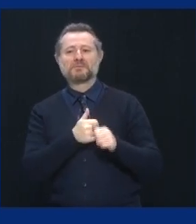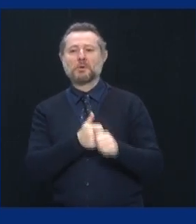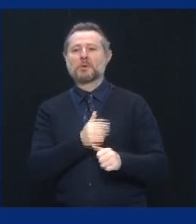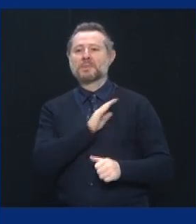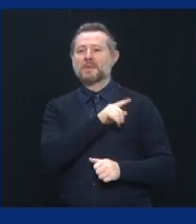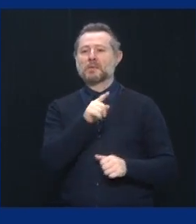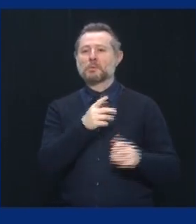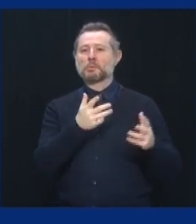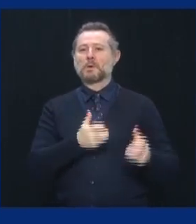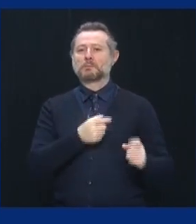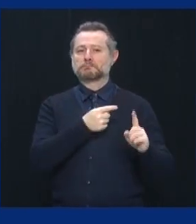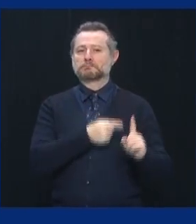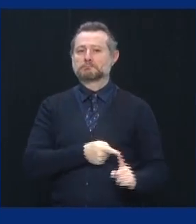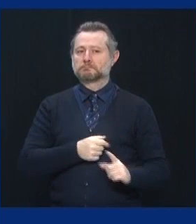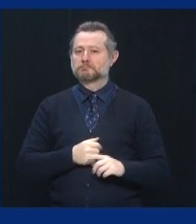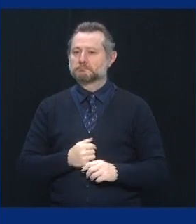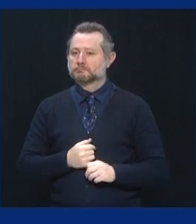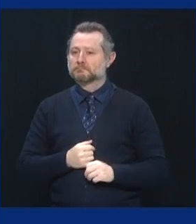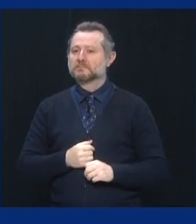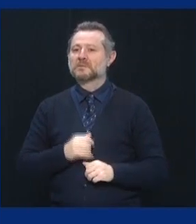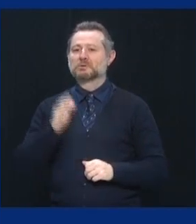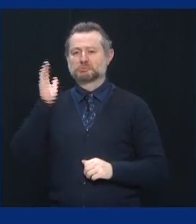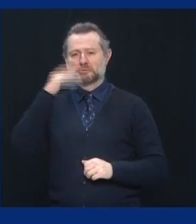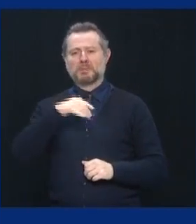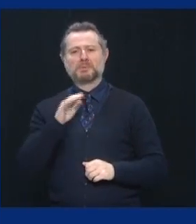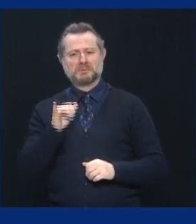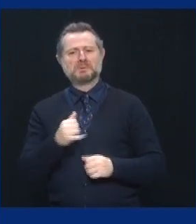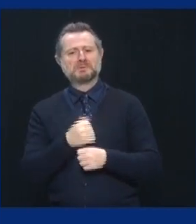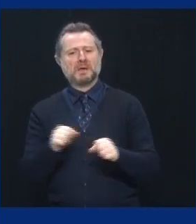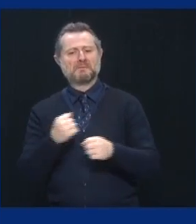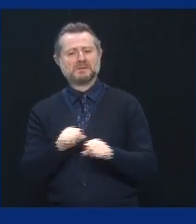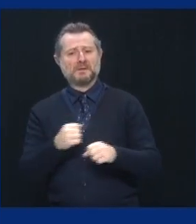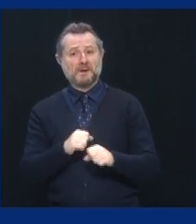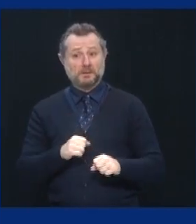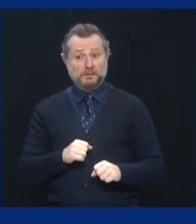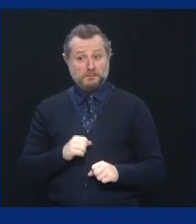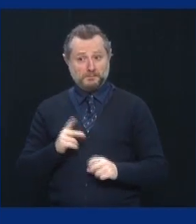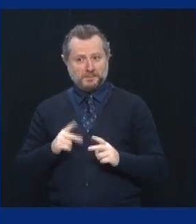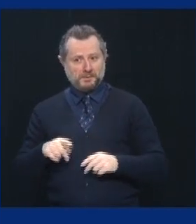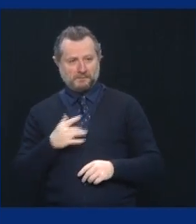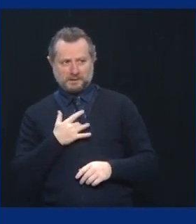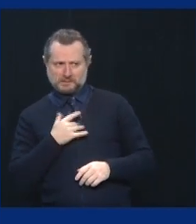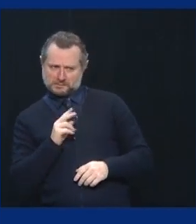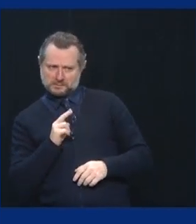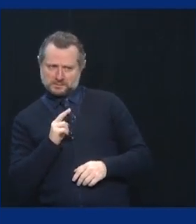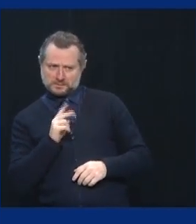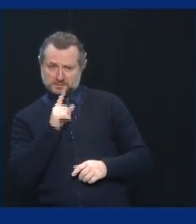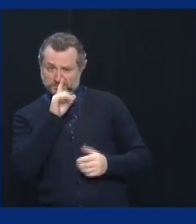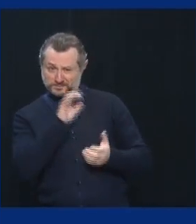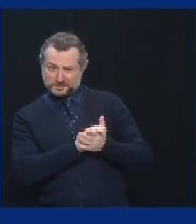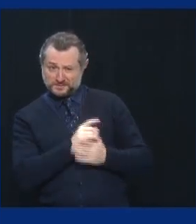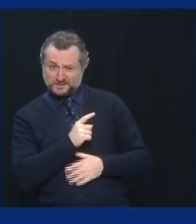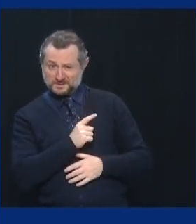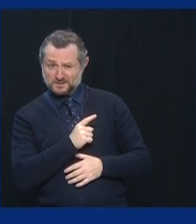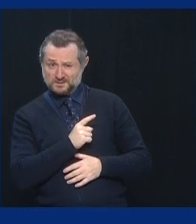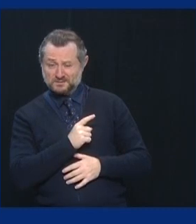POLITICIZED HEALTH CARE, THAT MADE POLITICAL DECISIONS RATHER THAN SCIENTIFIC DECISIONS, AND THEN THE TRUMP ADMINISTRATION SAYS, THIS IS A SAFE VACCINE.